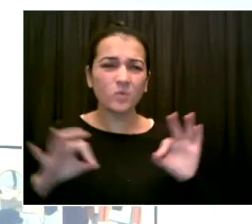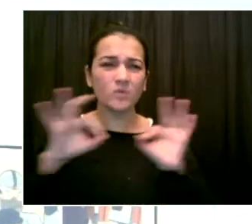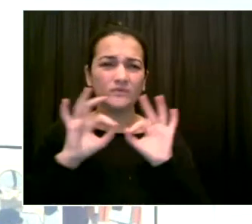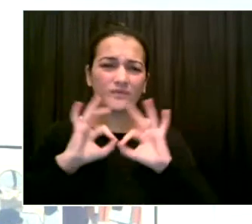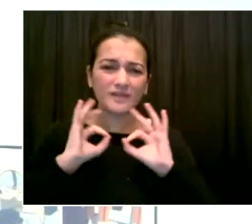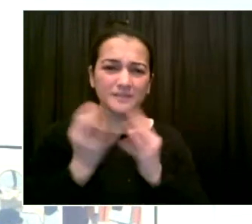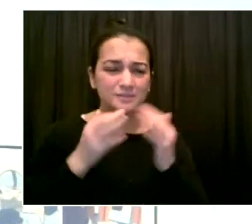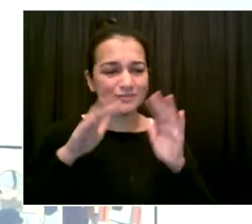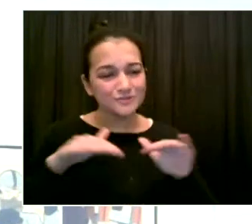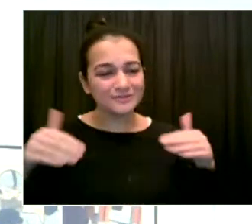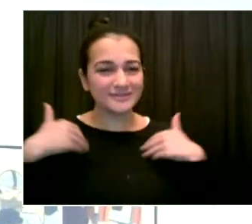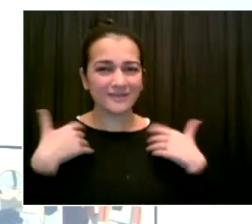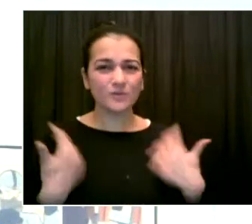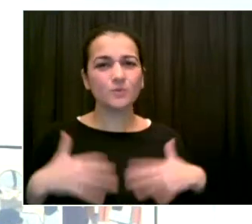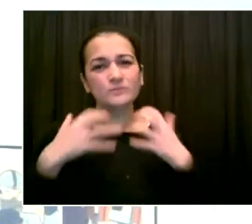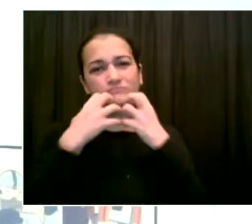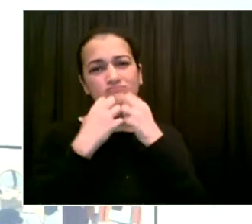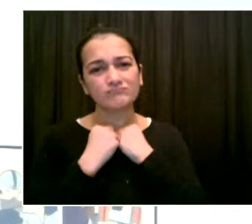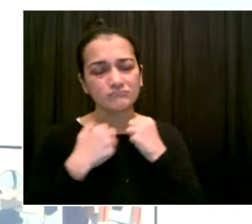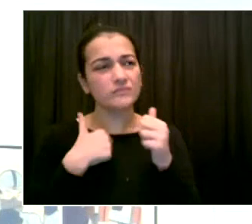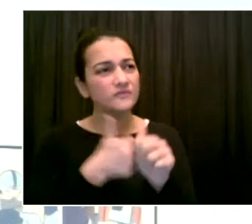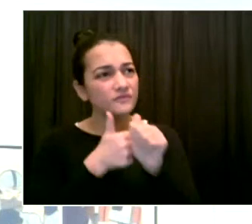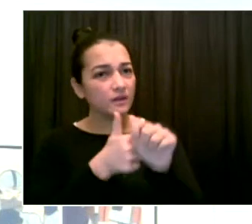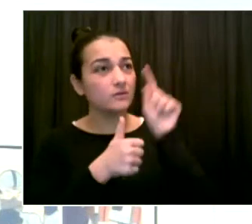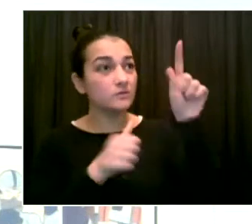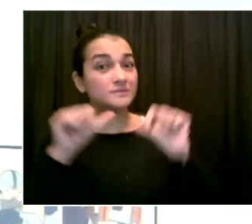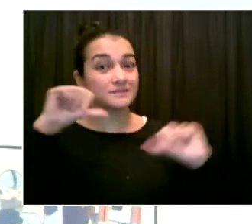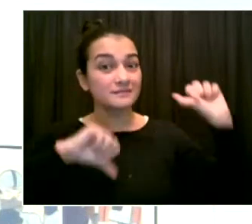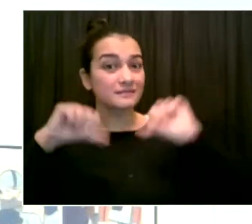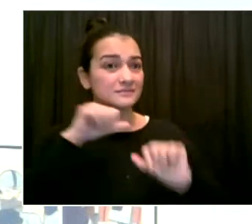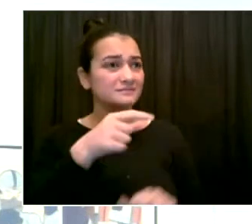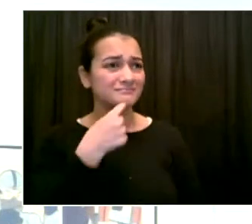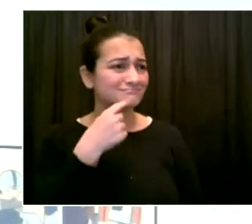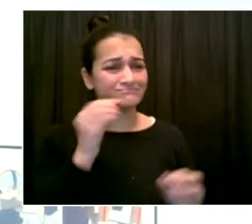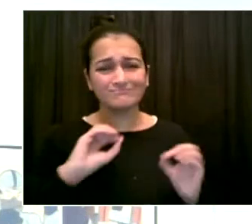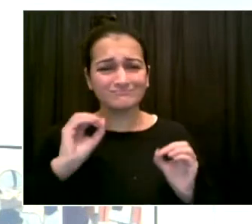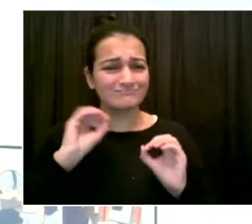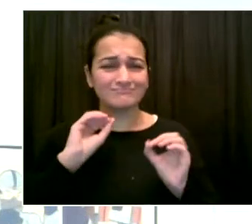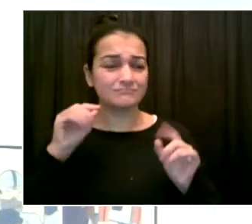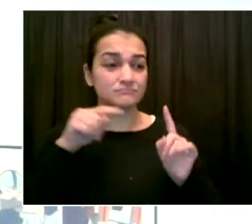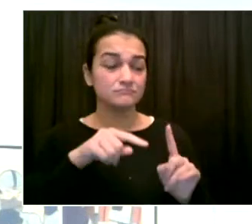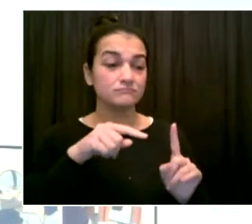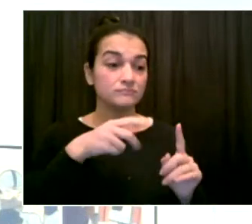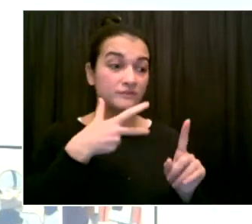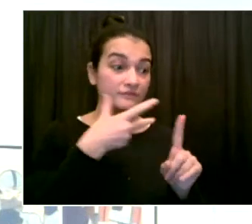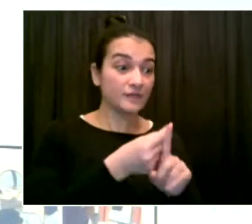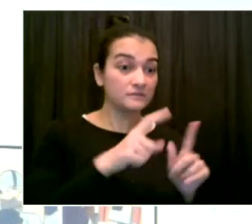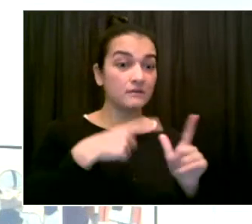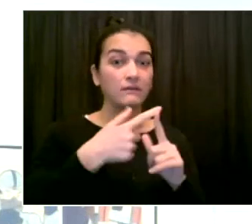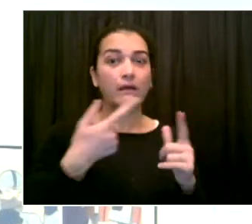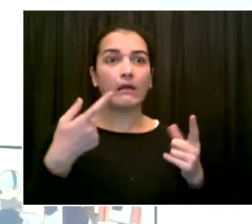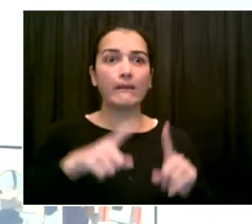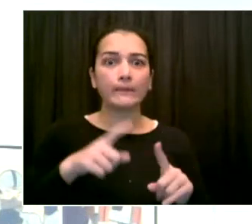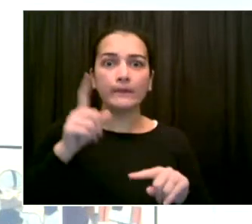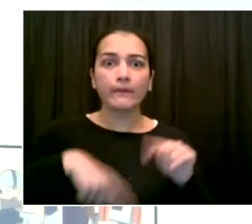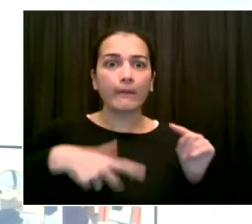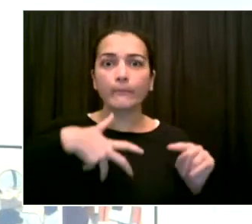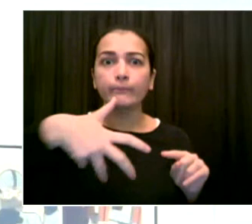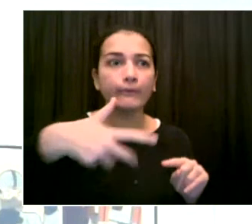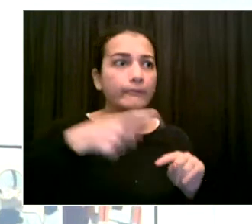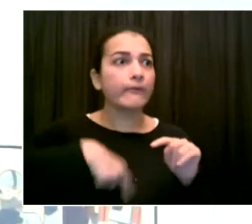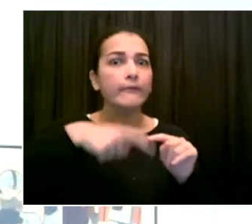YORKERS AIMING